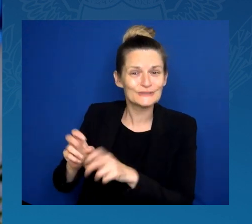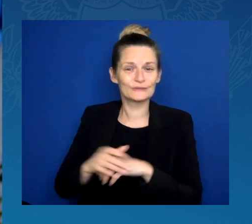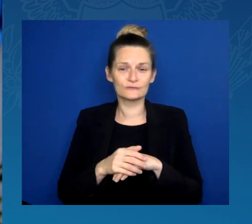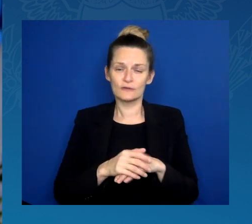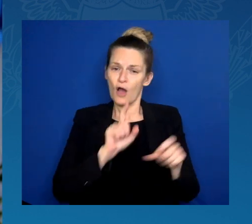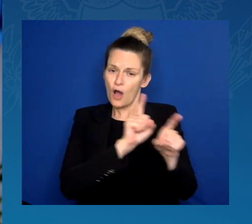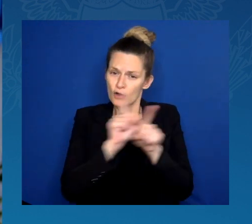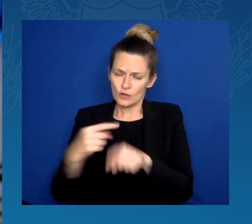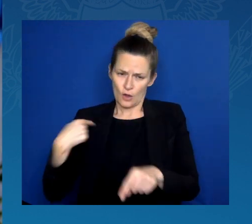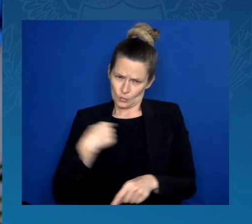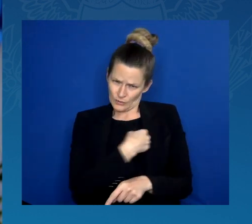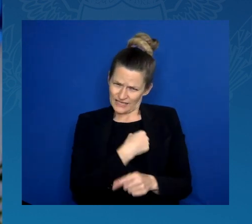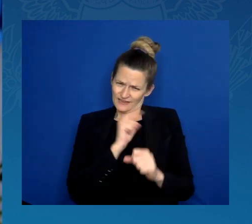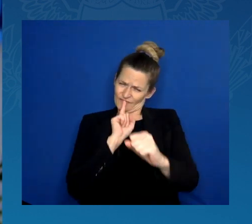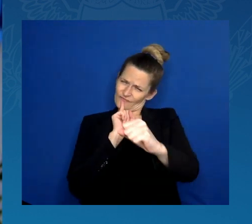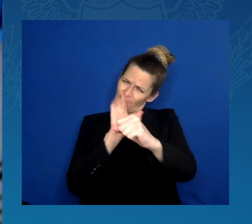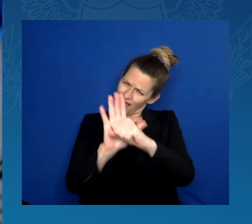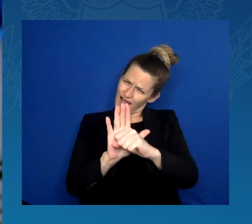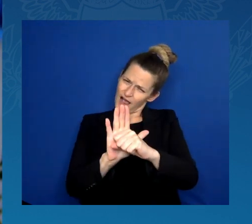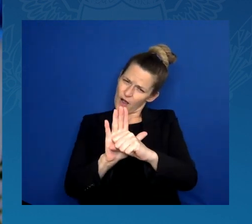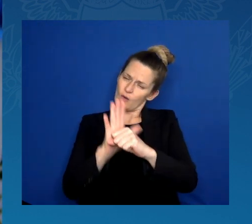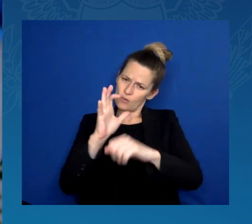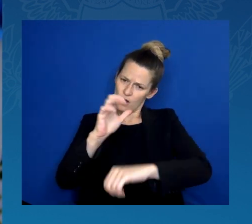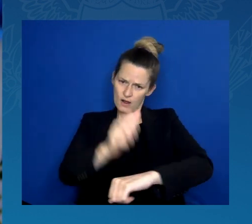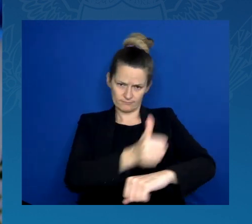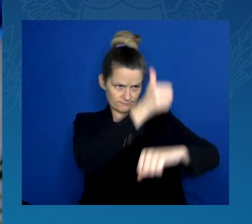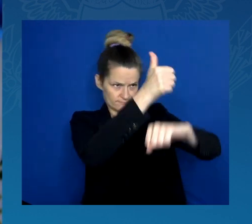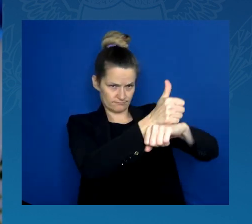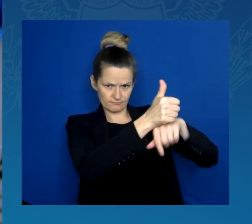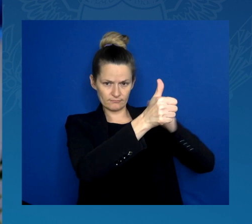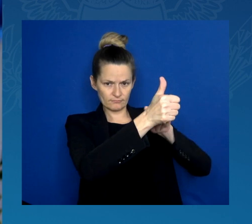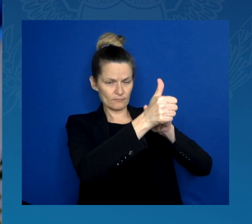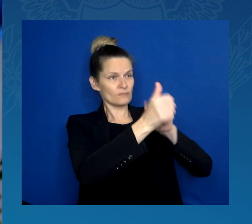for America's future -- a future in which every person